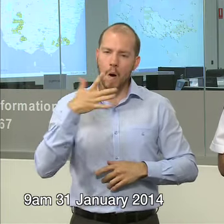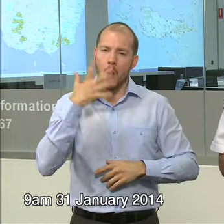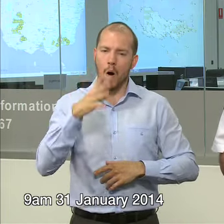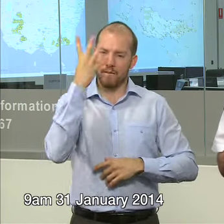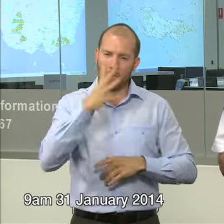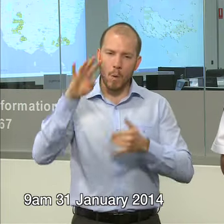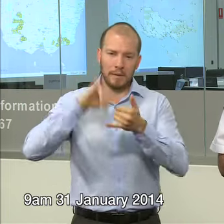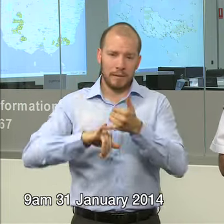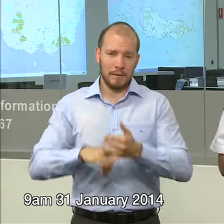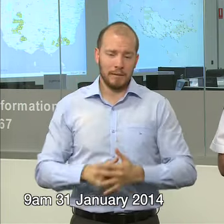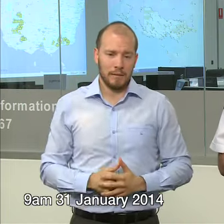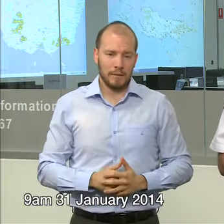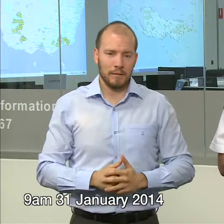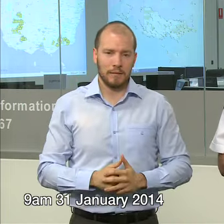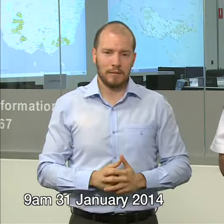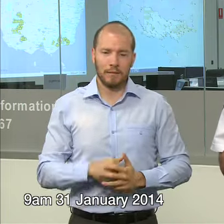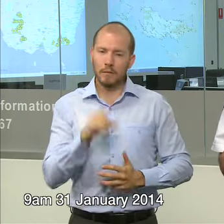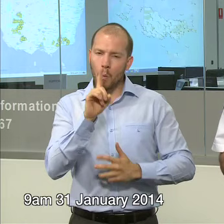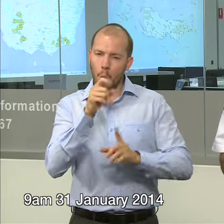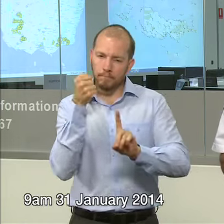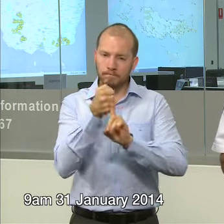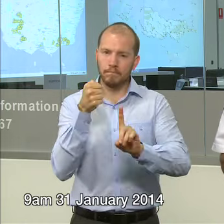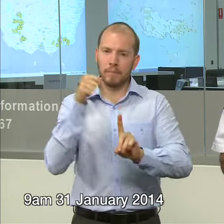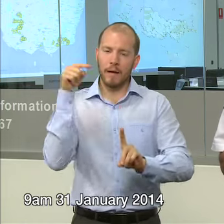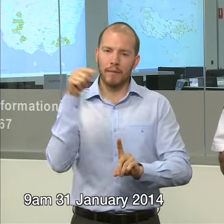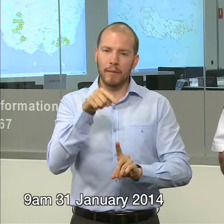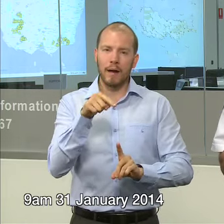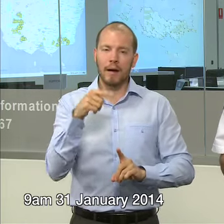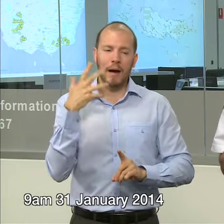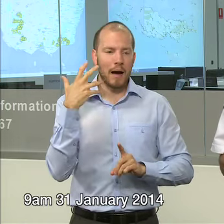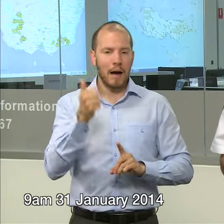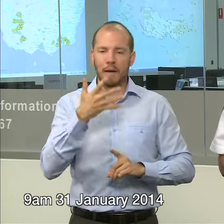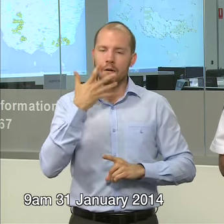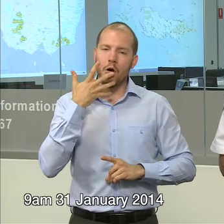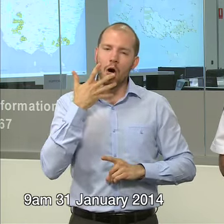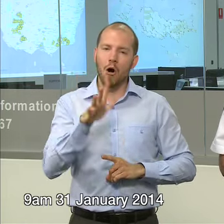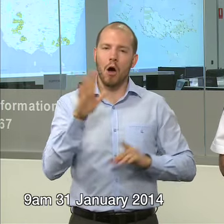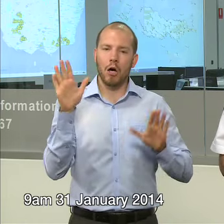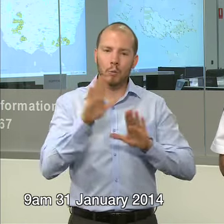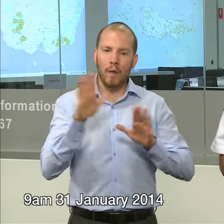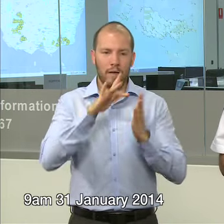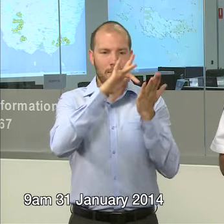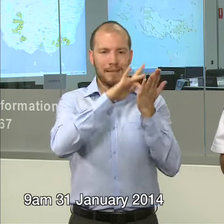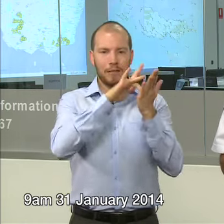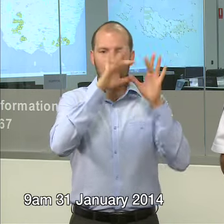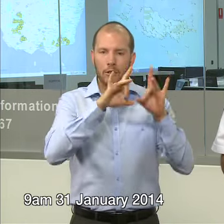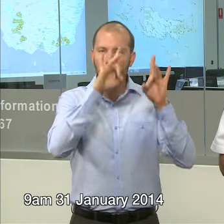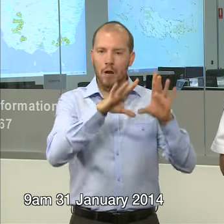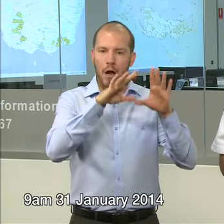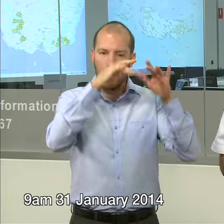Obviously, what brings that is the fact that we have all this hot weather from Central Australia: itís not going away.